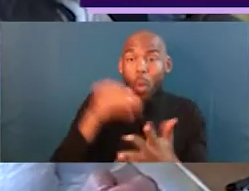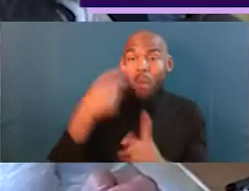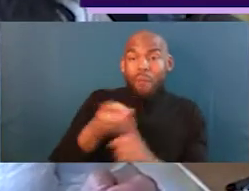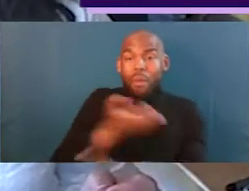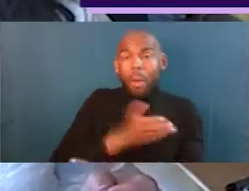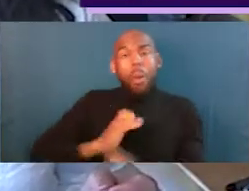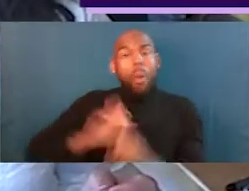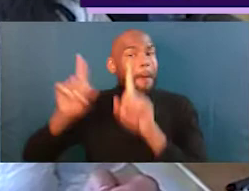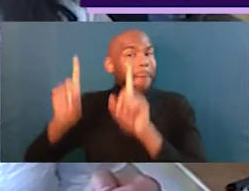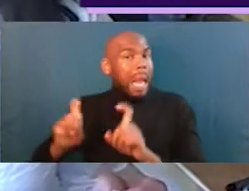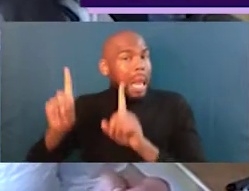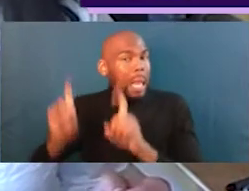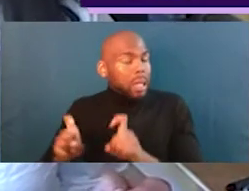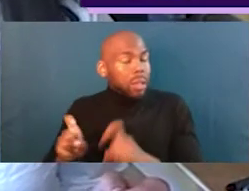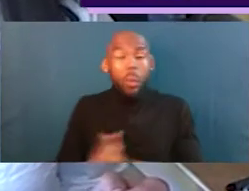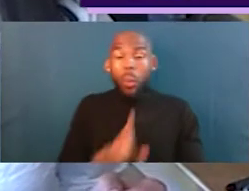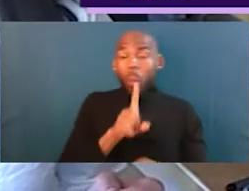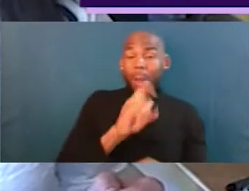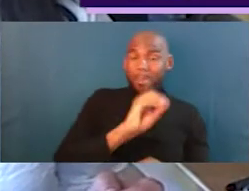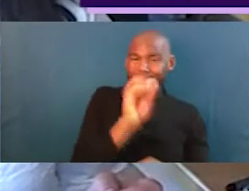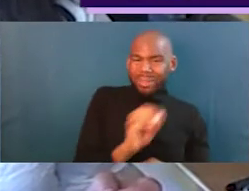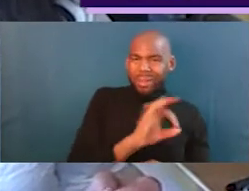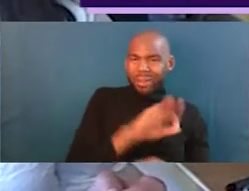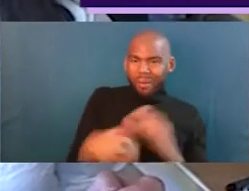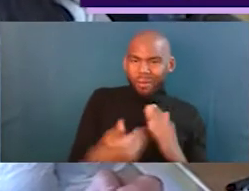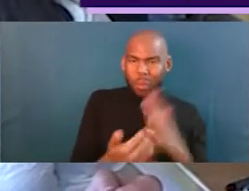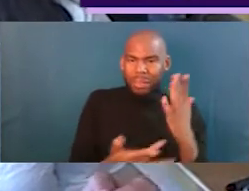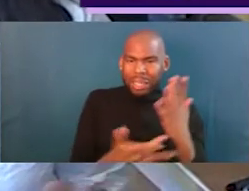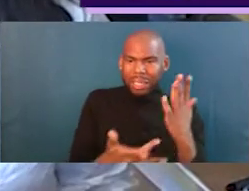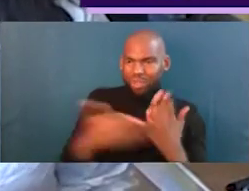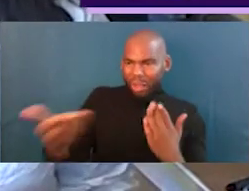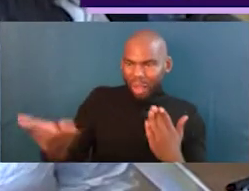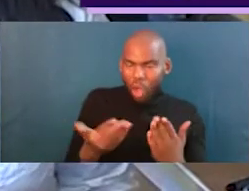from the pilots with the goal of having one percent of all technology employees hired